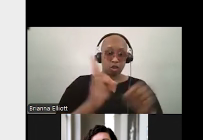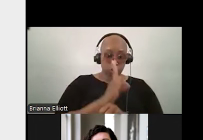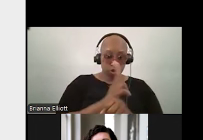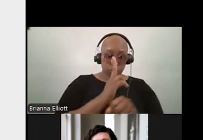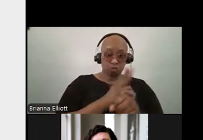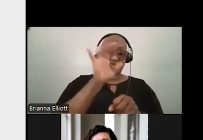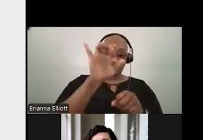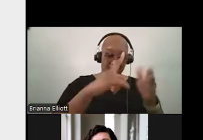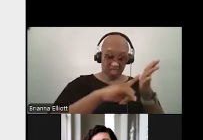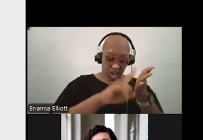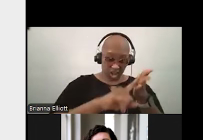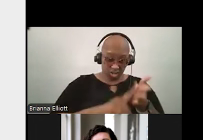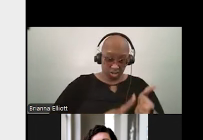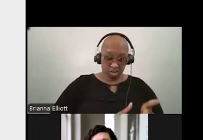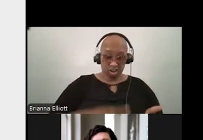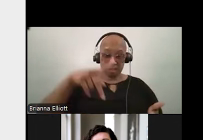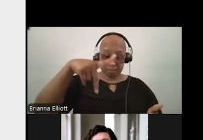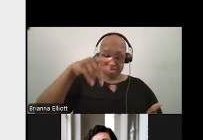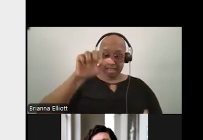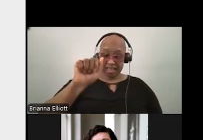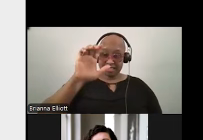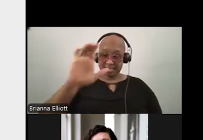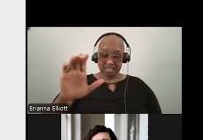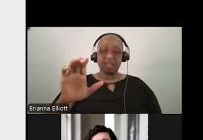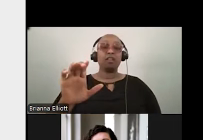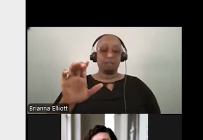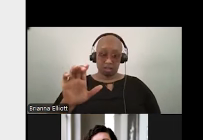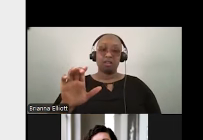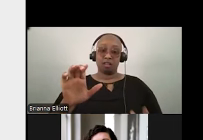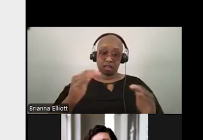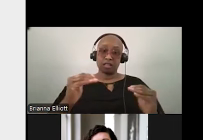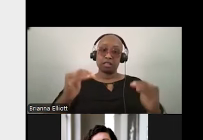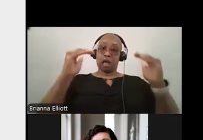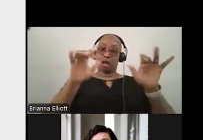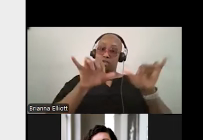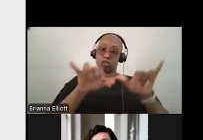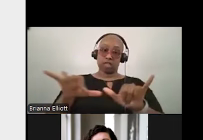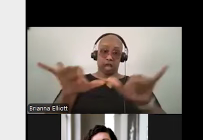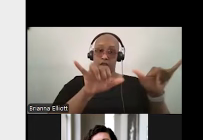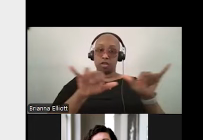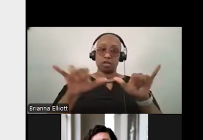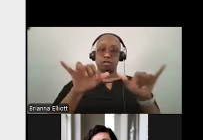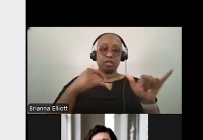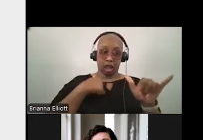good to go. Those standards are exacting. Um, I've used it before and it is really, really easy to